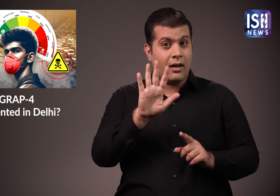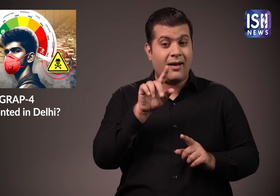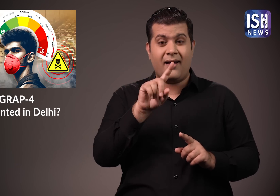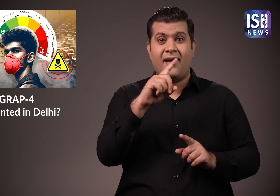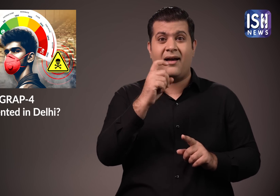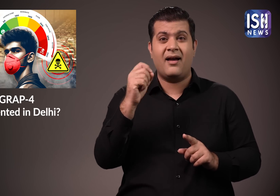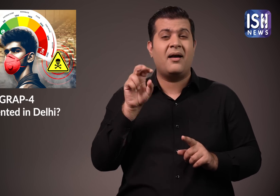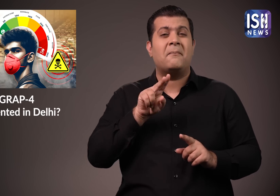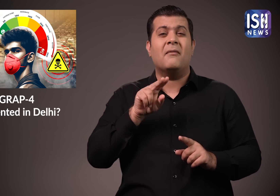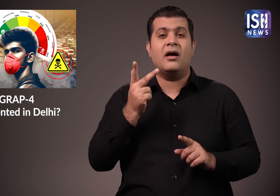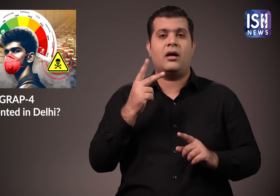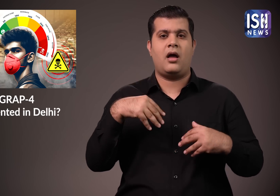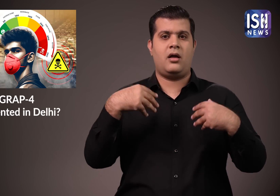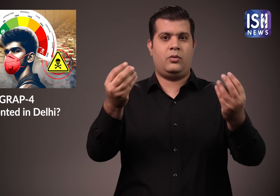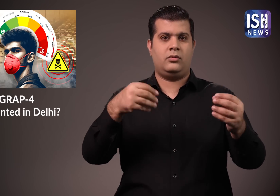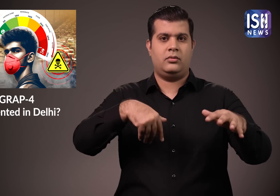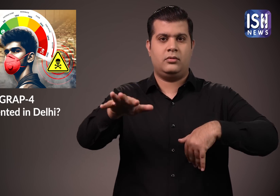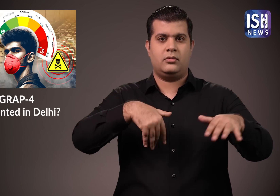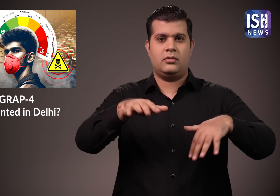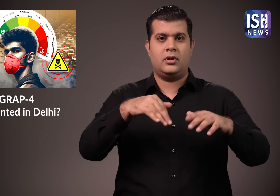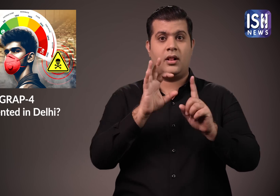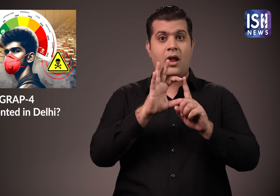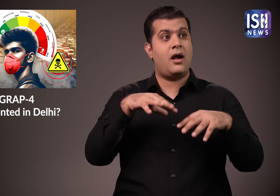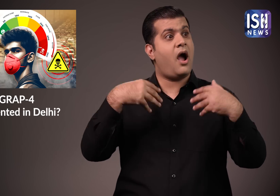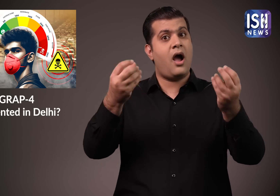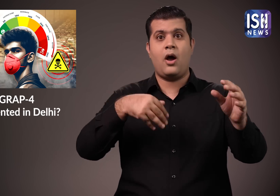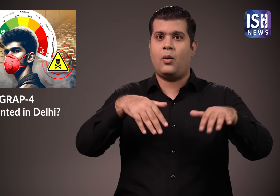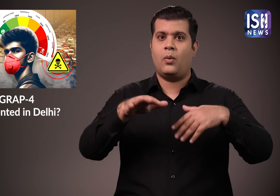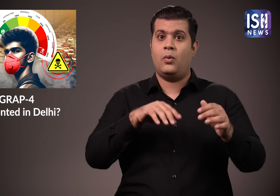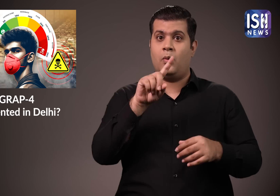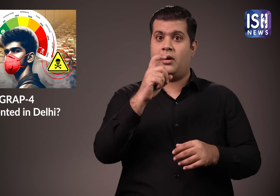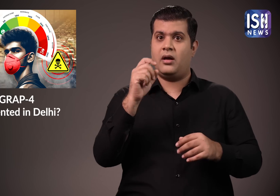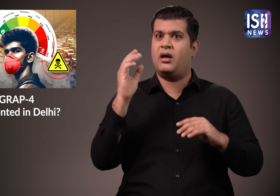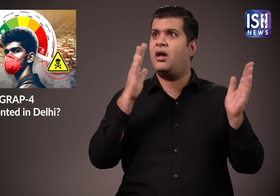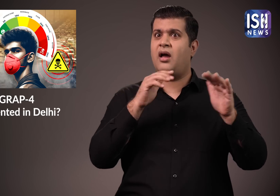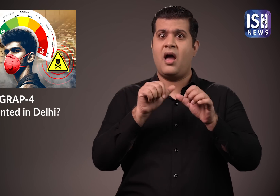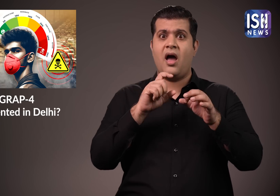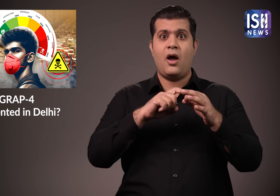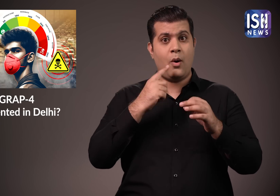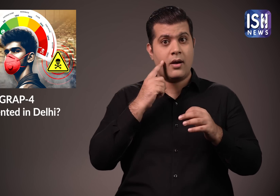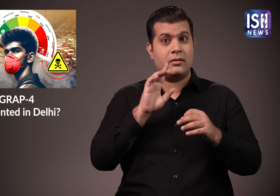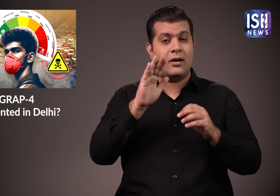Also, 1700 AQI is outside on the streets. 1700!